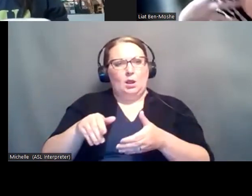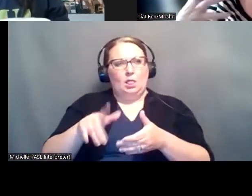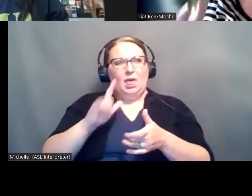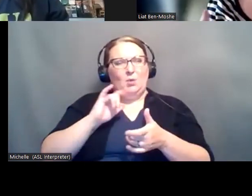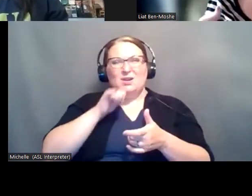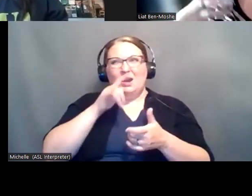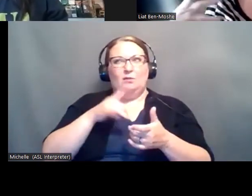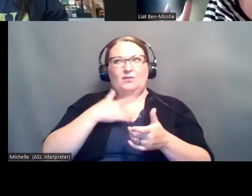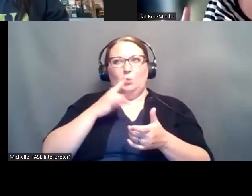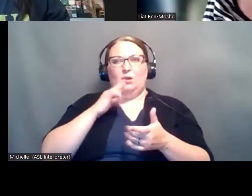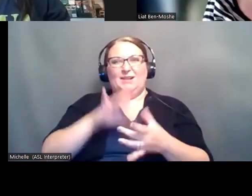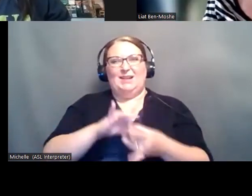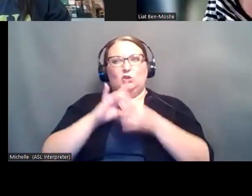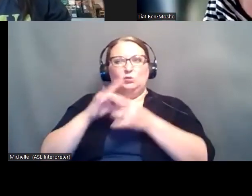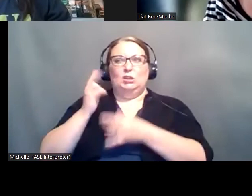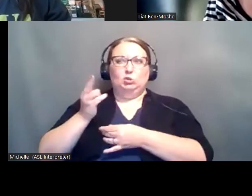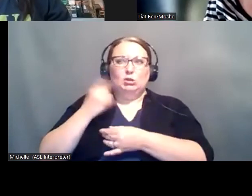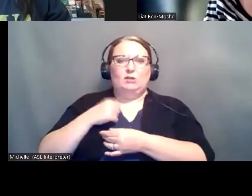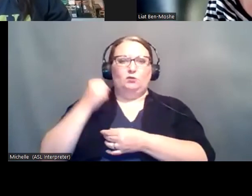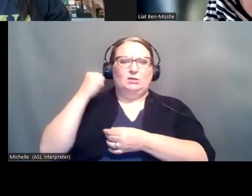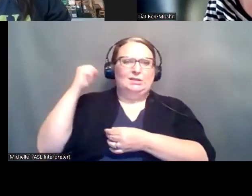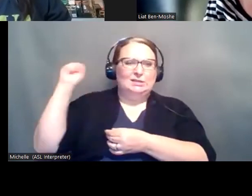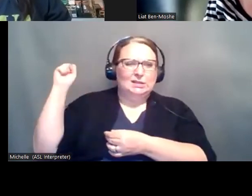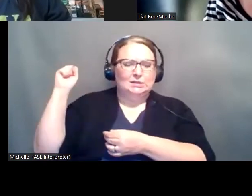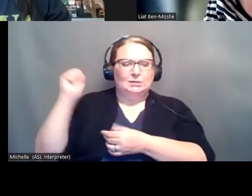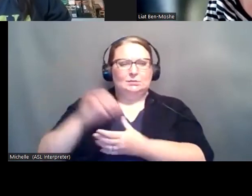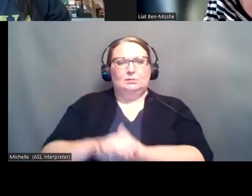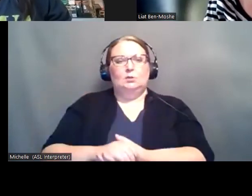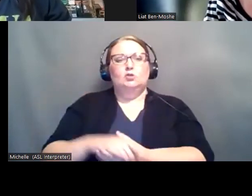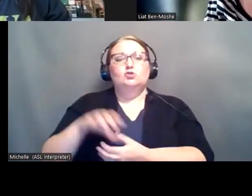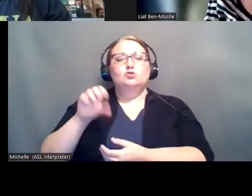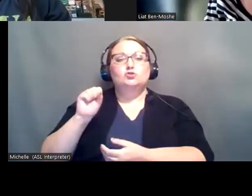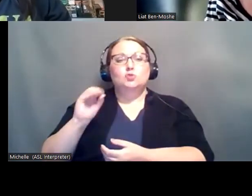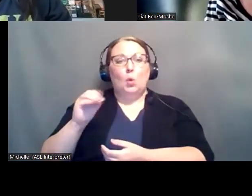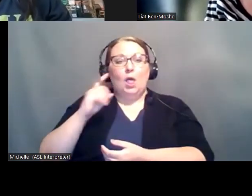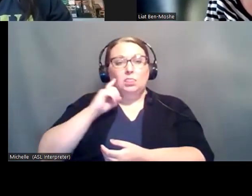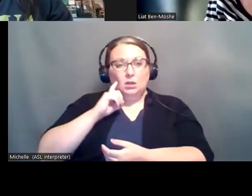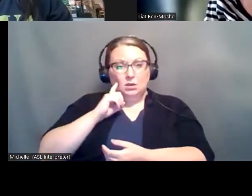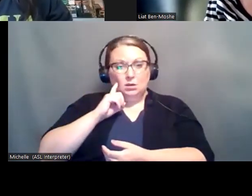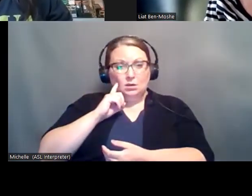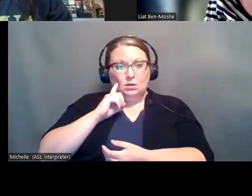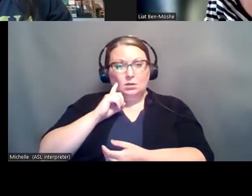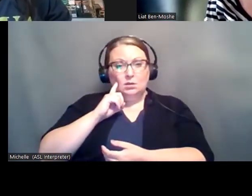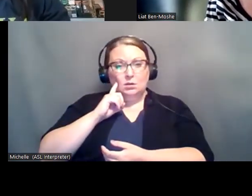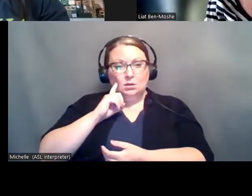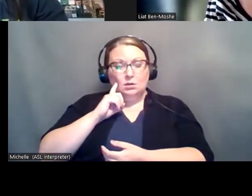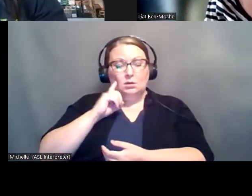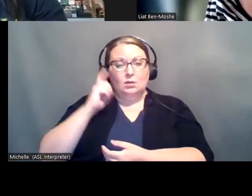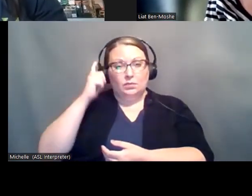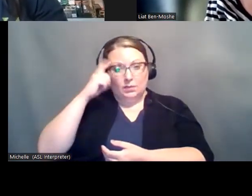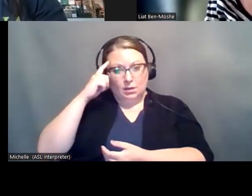of resistance and all of that. And so I think that that is also why a lot